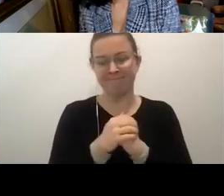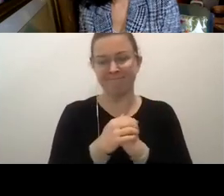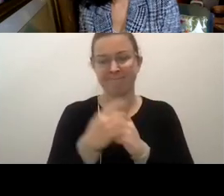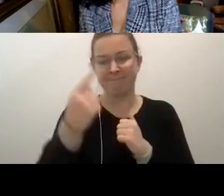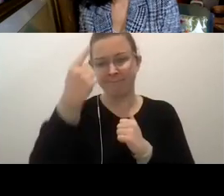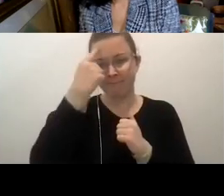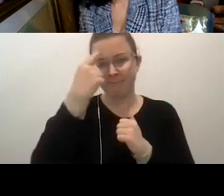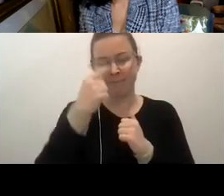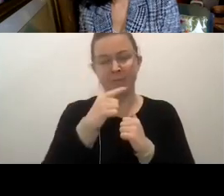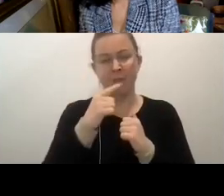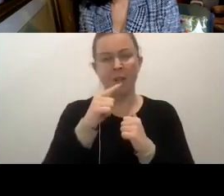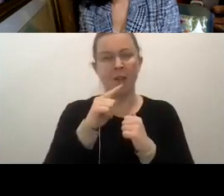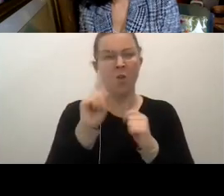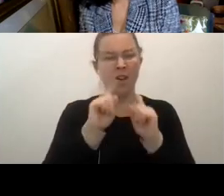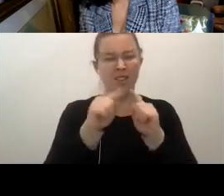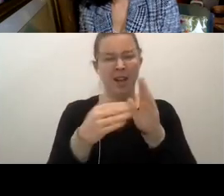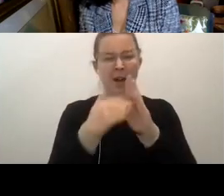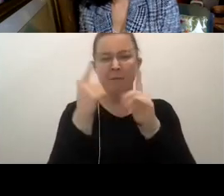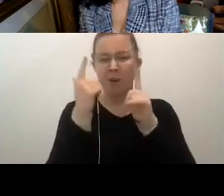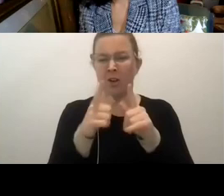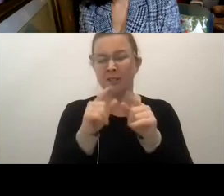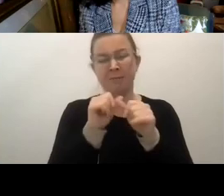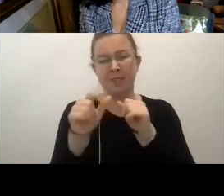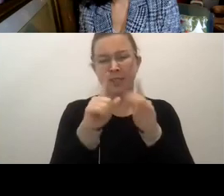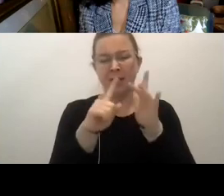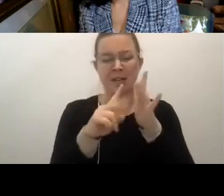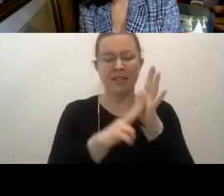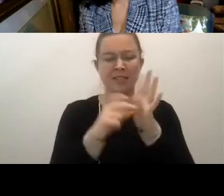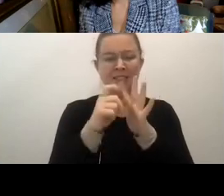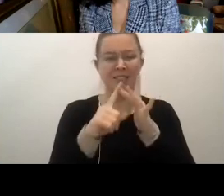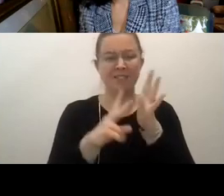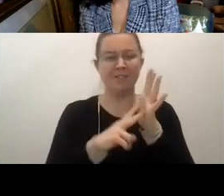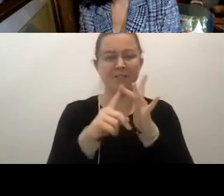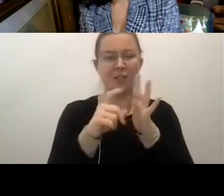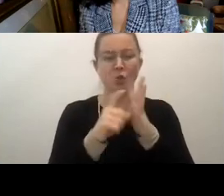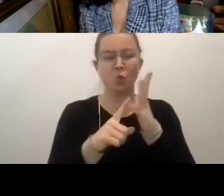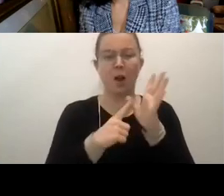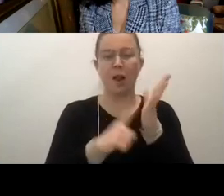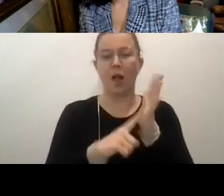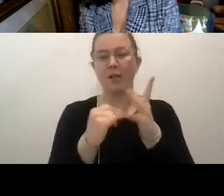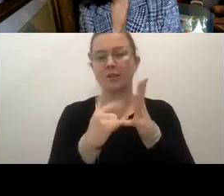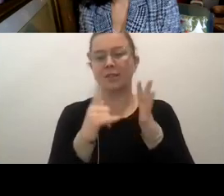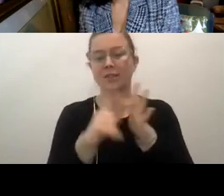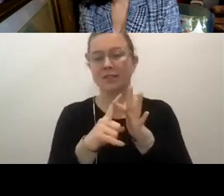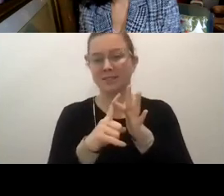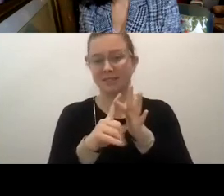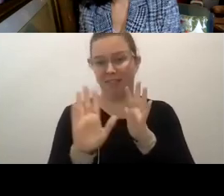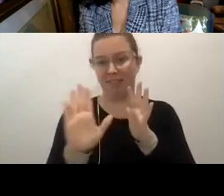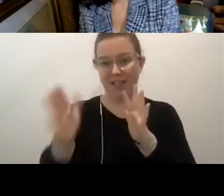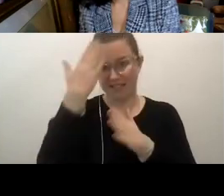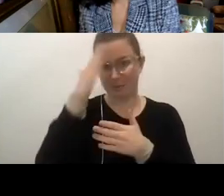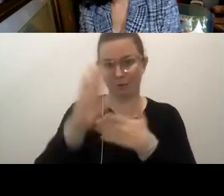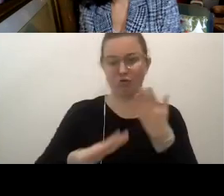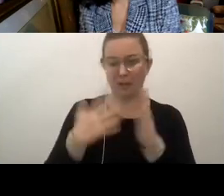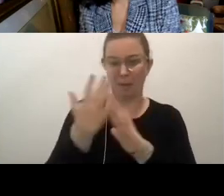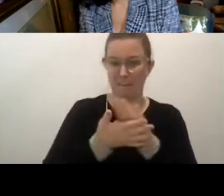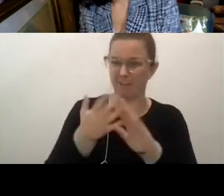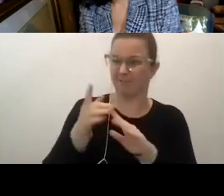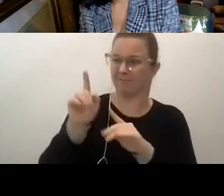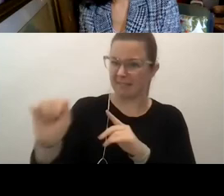the most is to individualize the person's experience, because I know I definitely